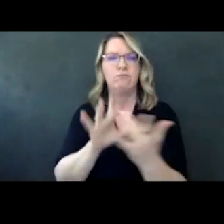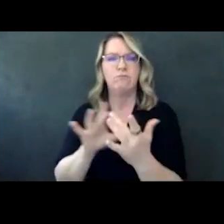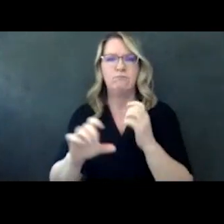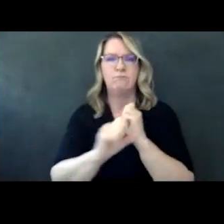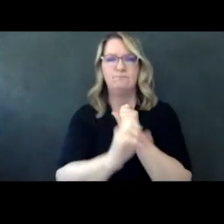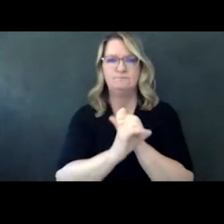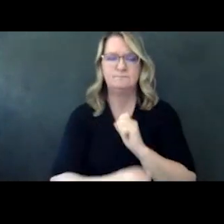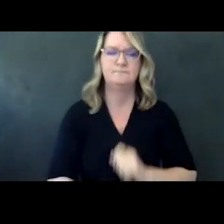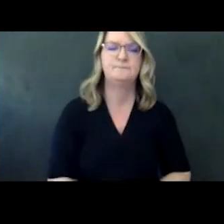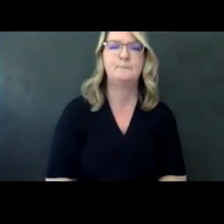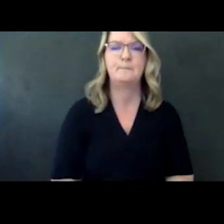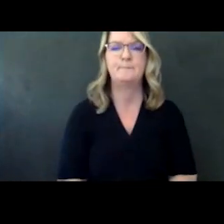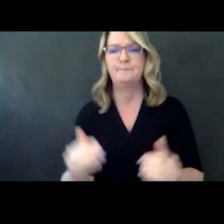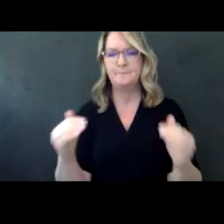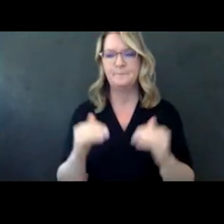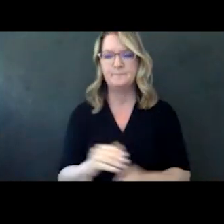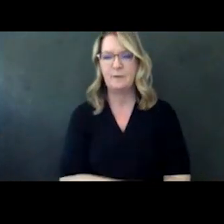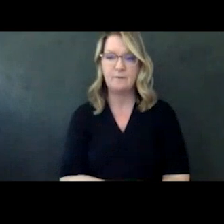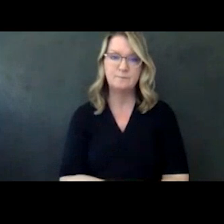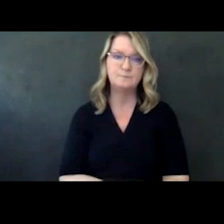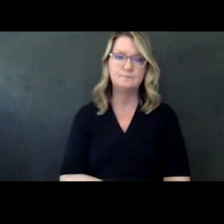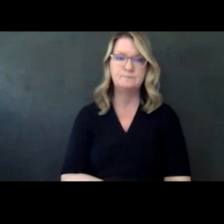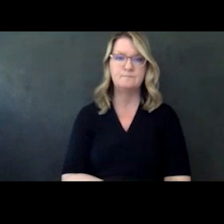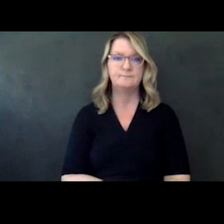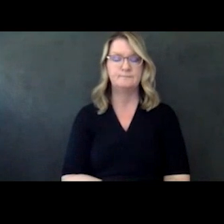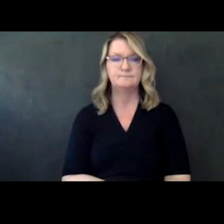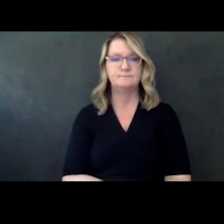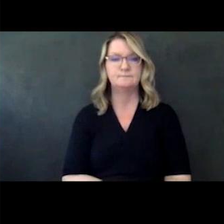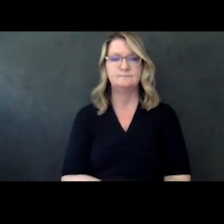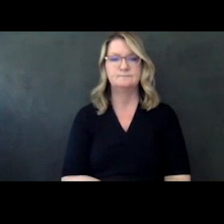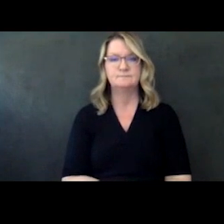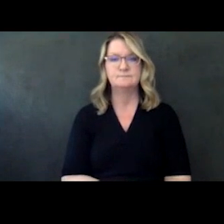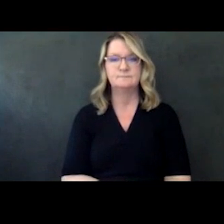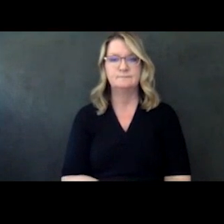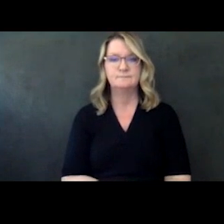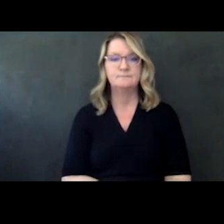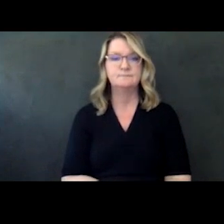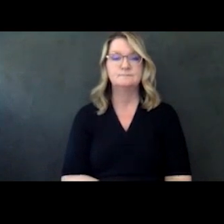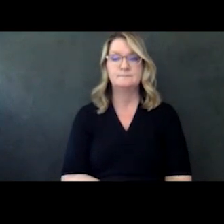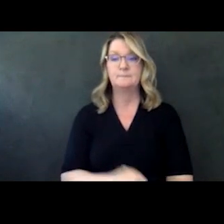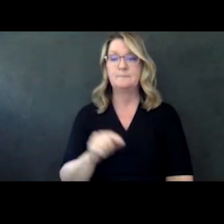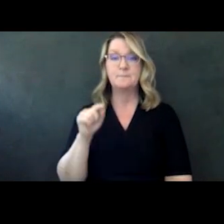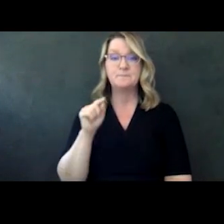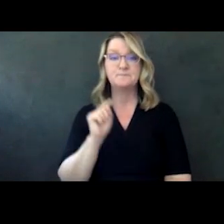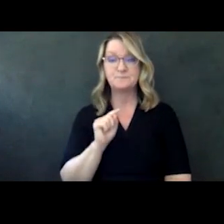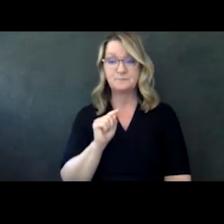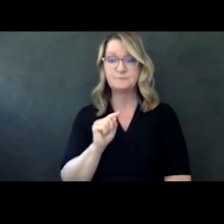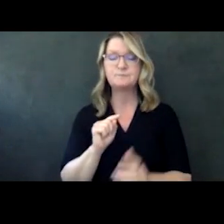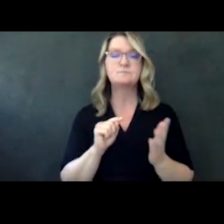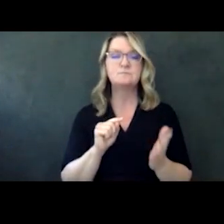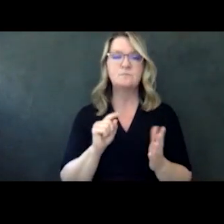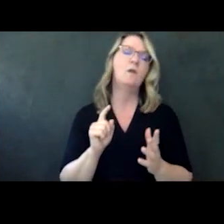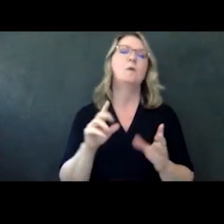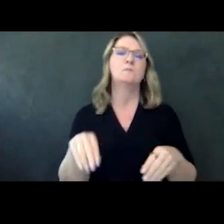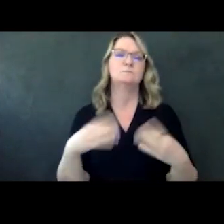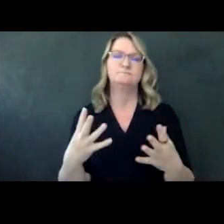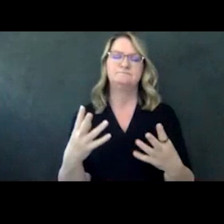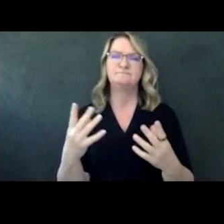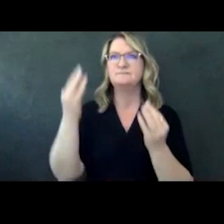Slide 6, Know Thyself Continued. This next slide provides a reflective exercise designed